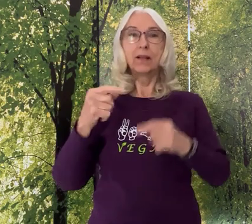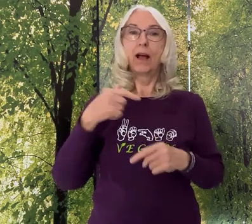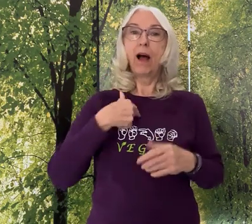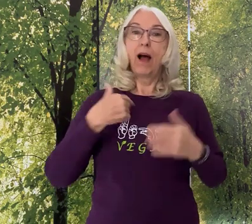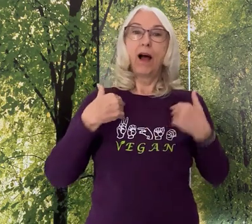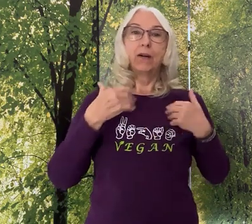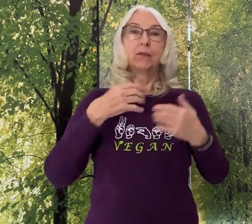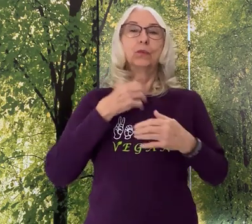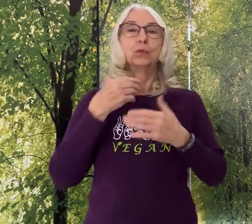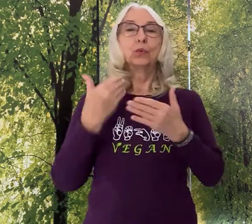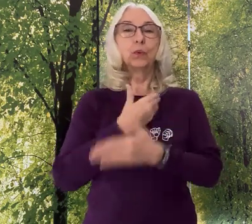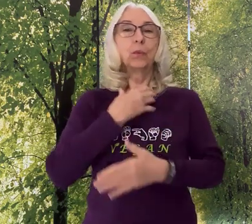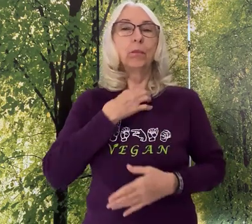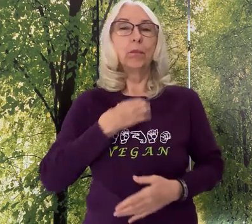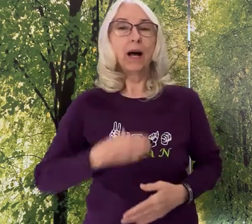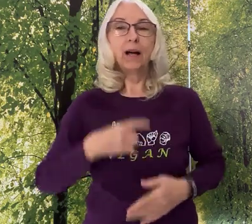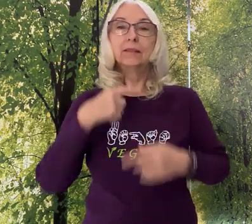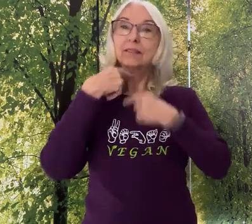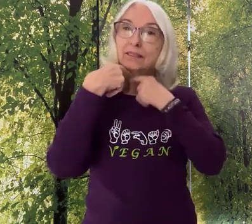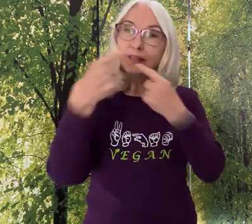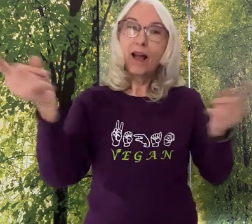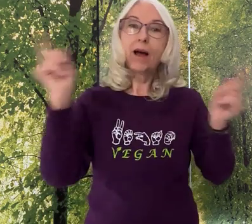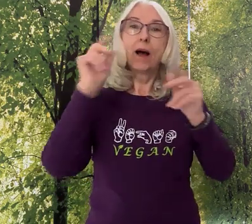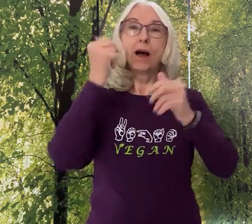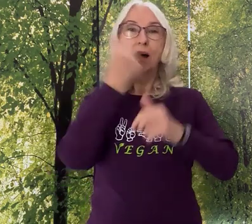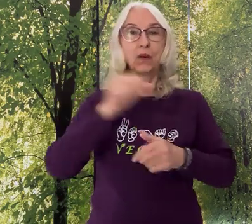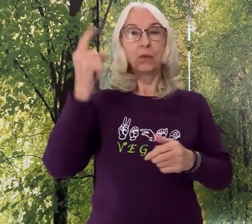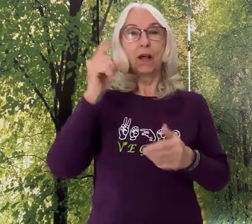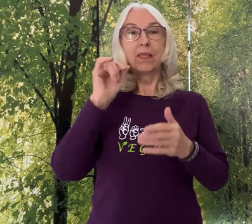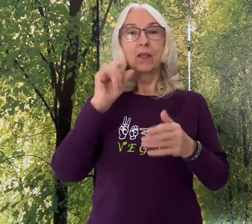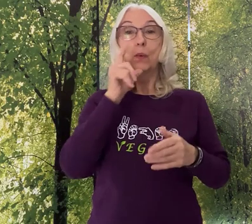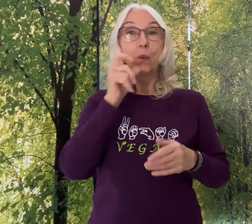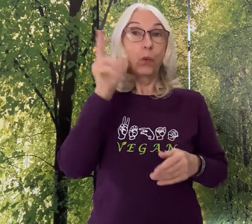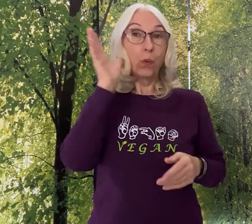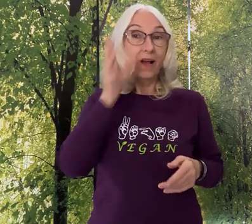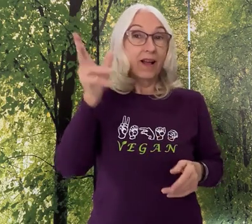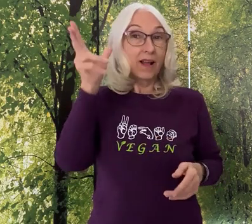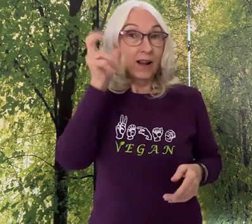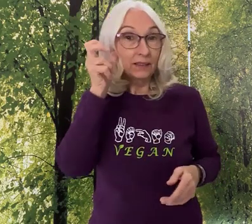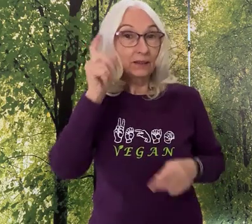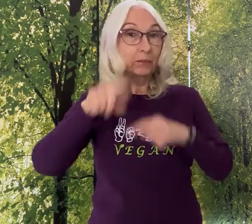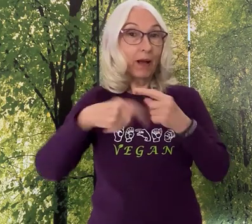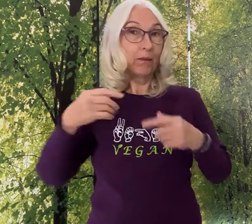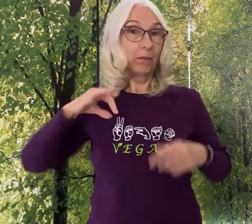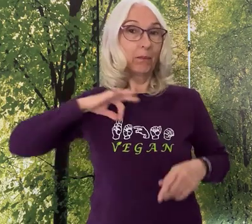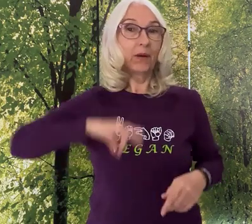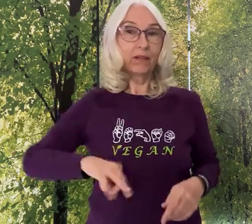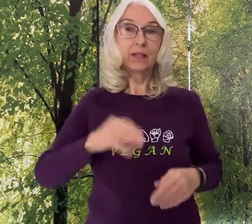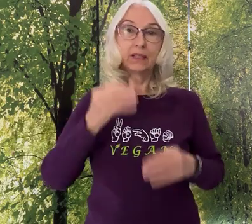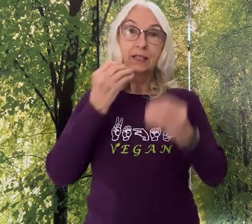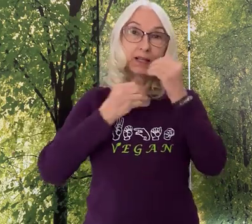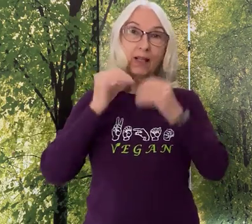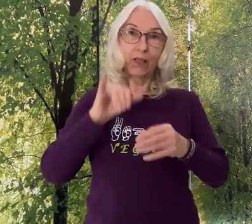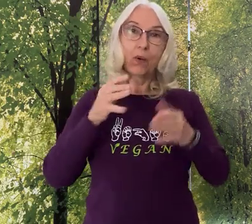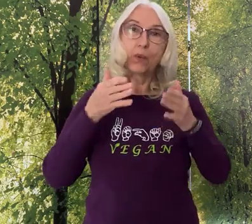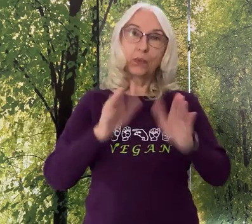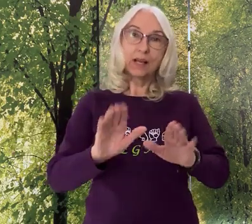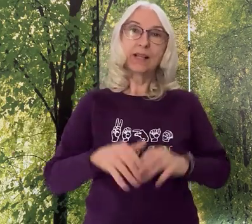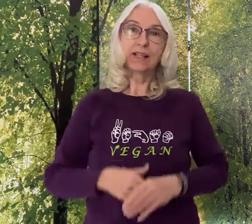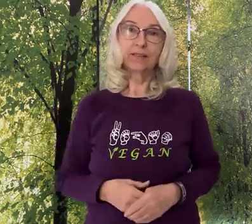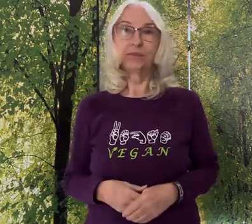I have a new passion for telling anyone who will listen about the benefits of eating this way.